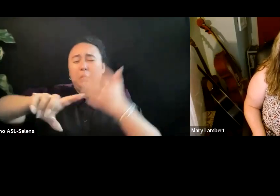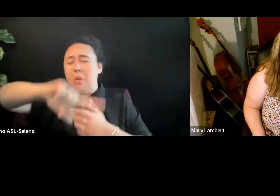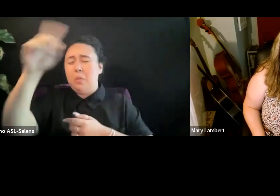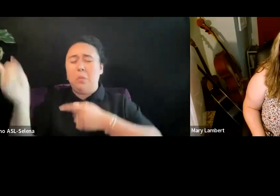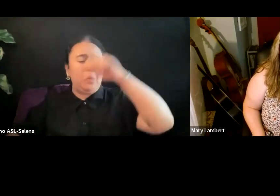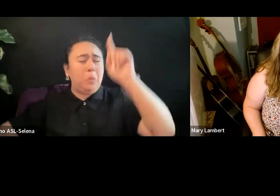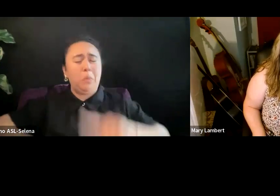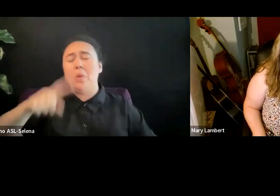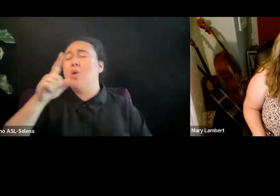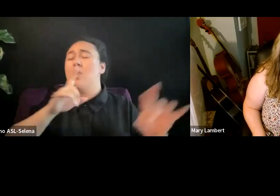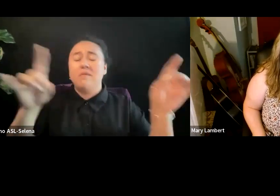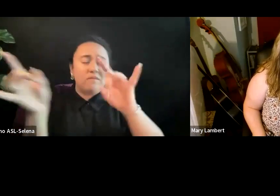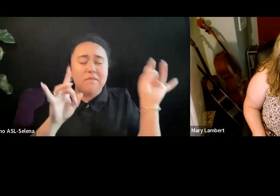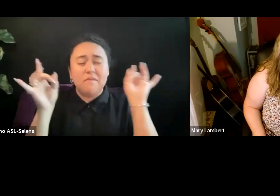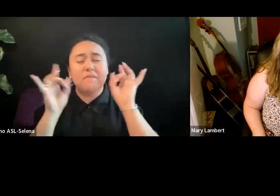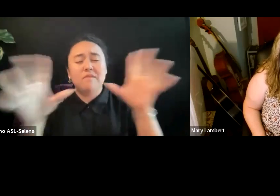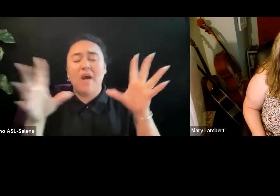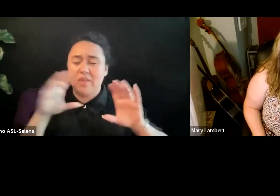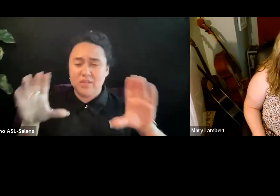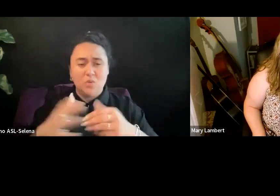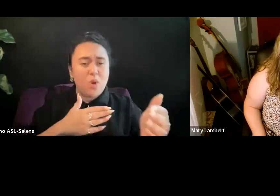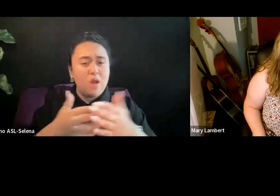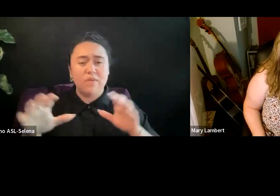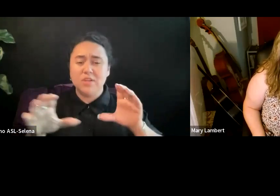They did what they did, but they couldn't break me.